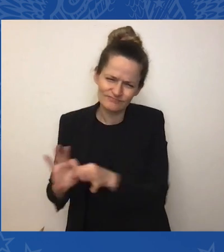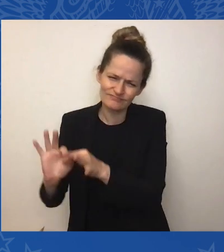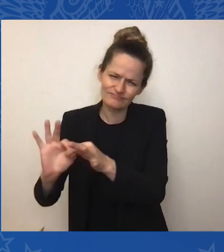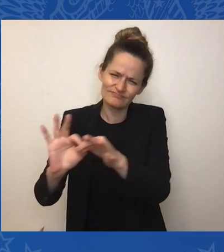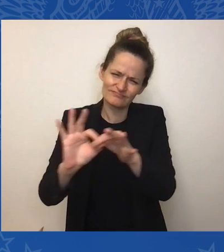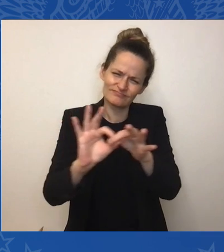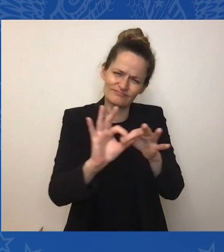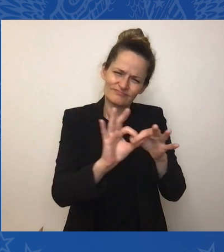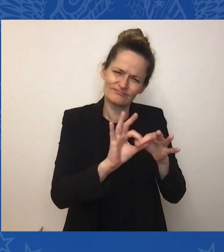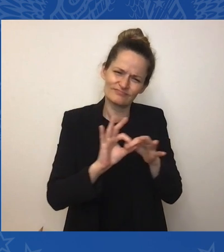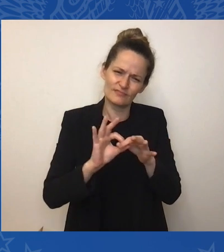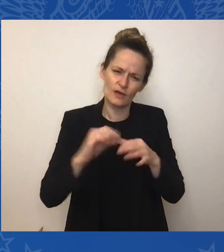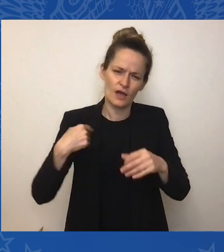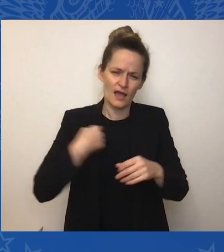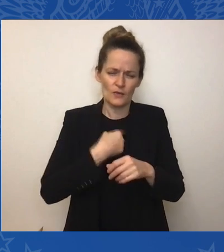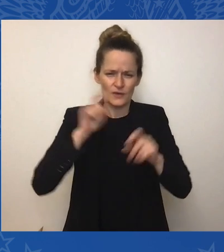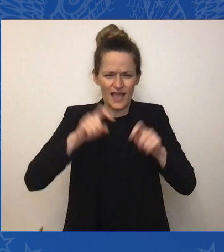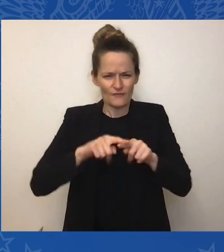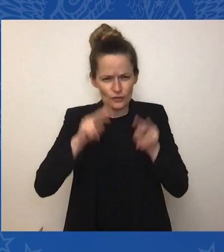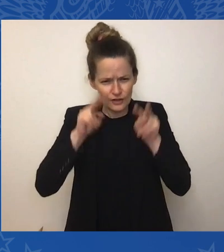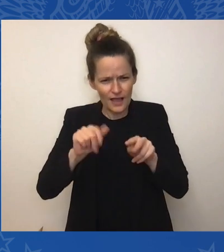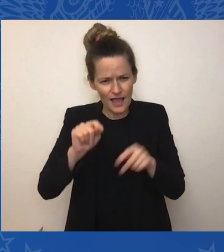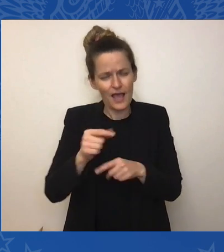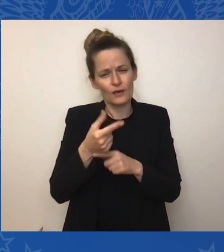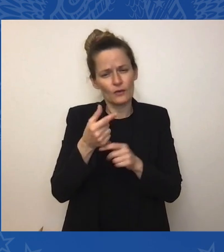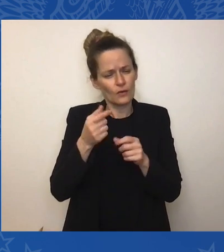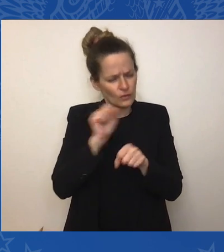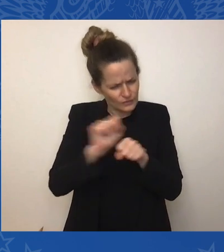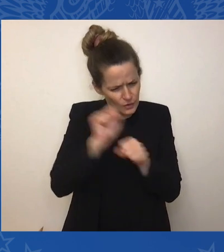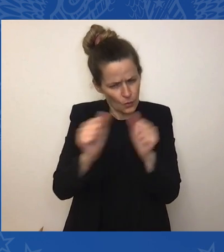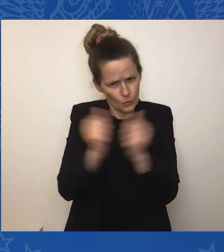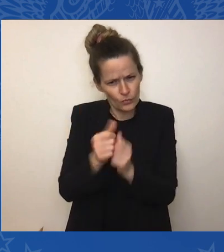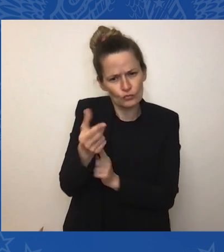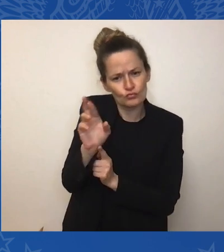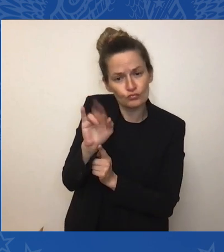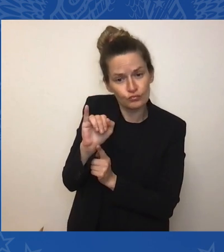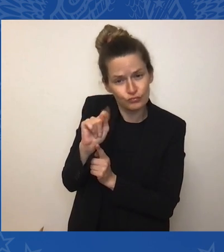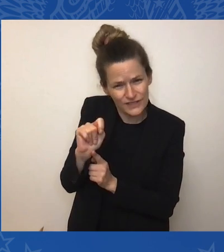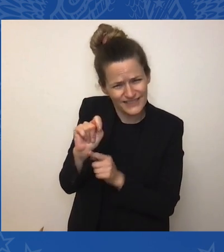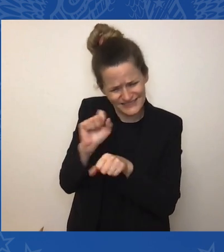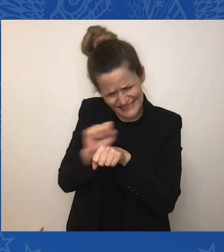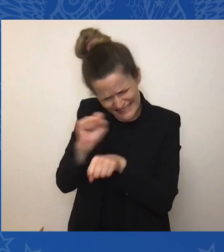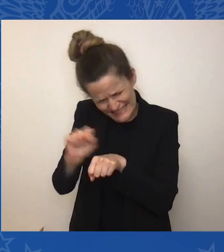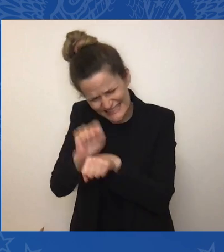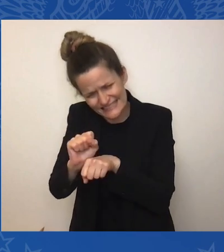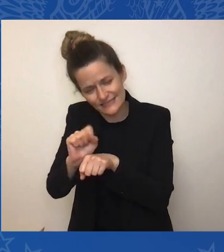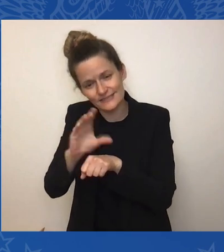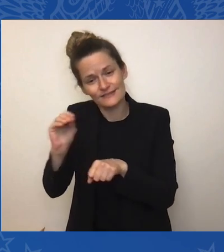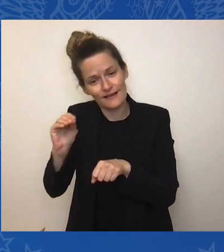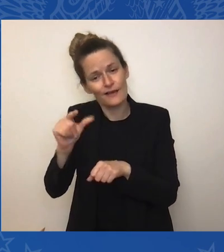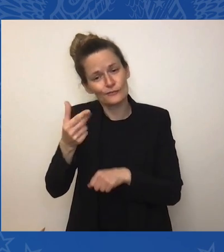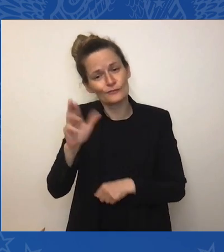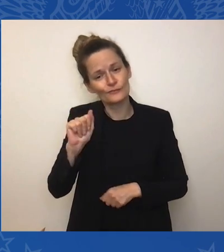To press ahead determined, resolved, and full of hope. It's not easy. It's never been.